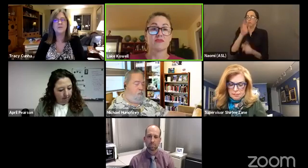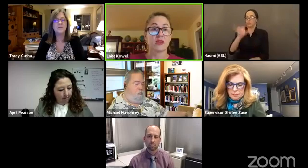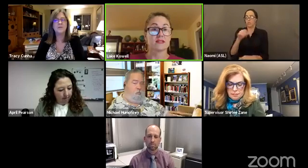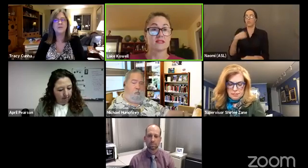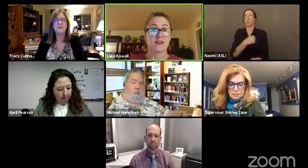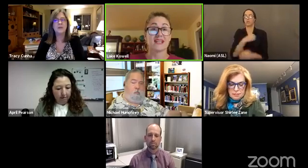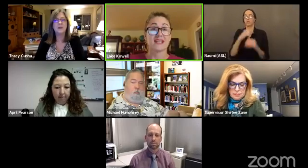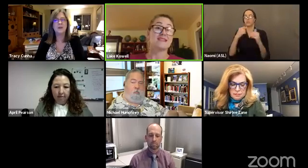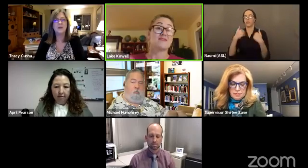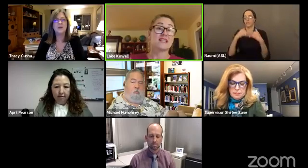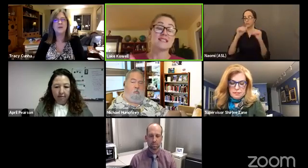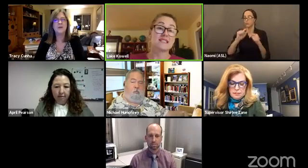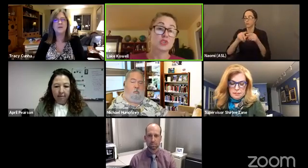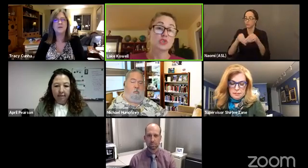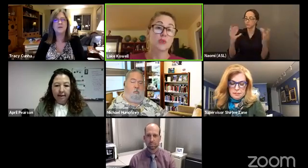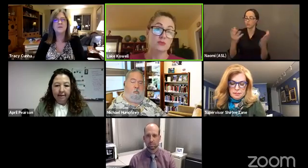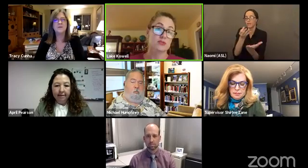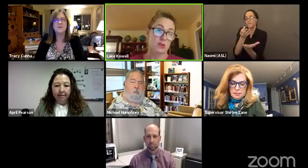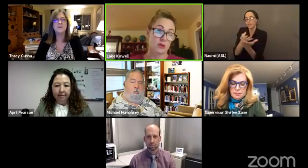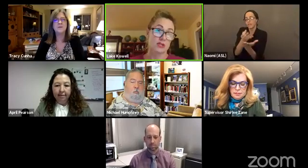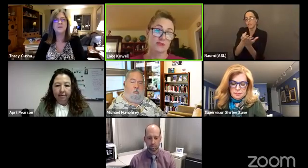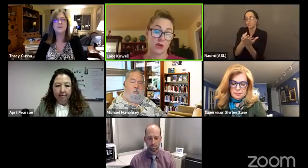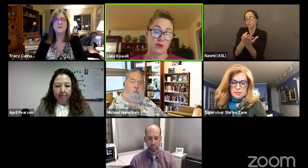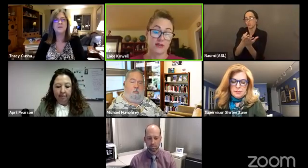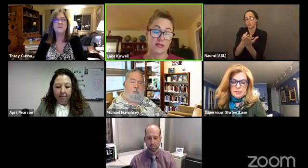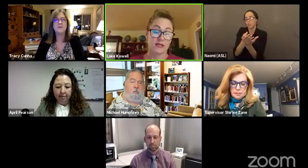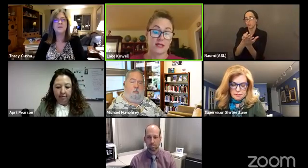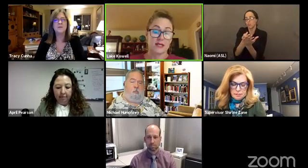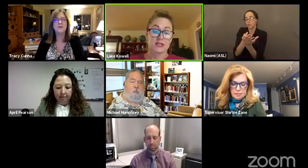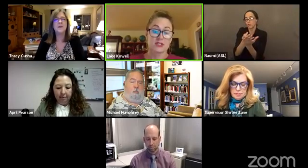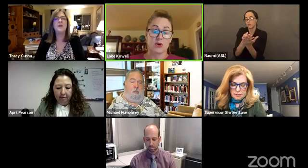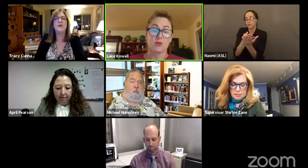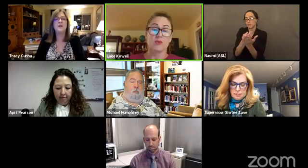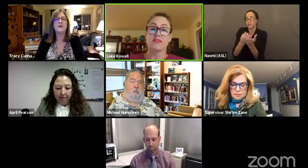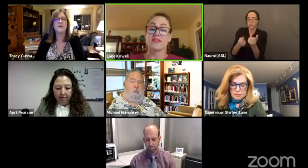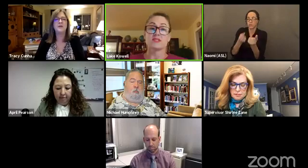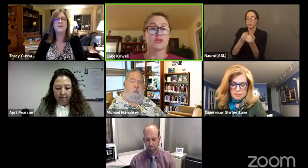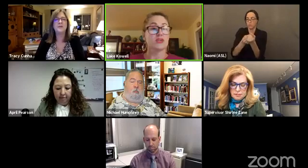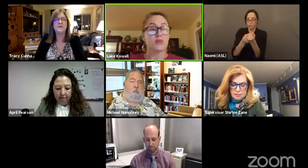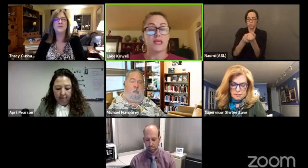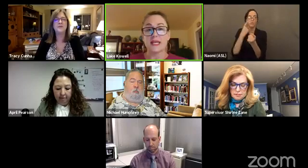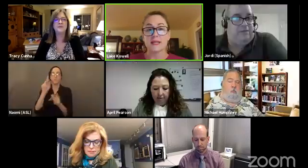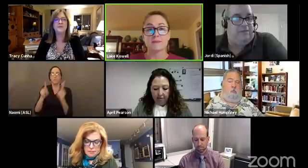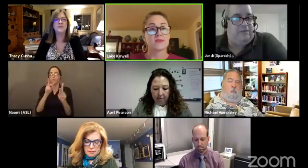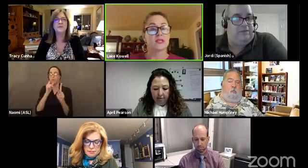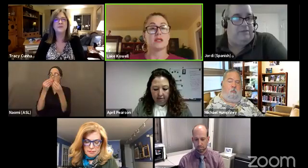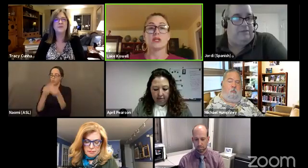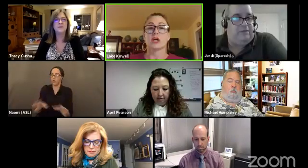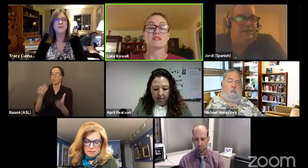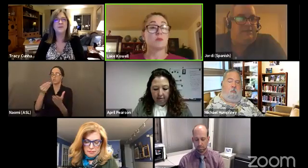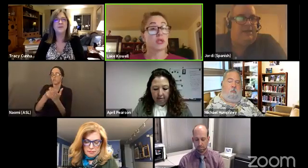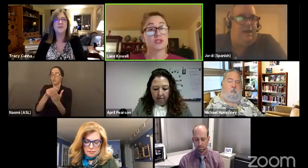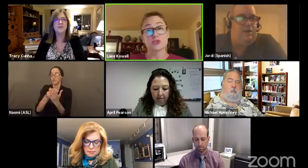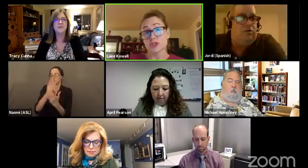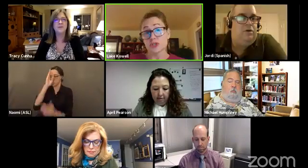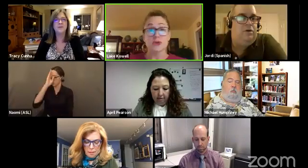lost fund funds as a direct result of coven so this could be you know someone on social security